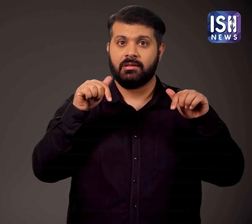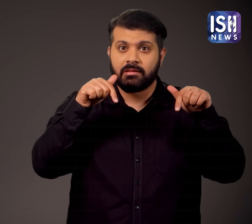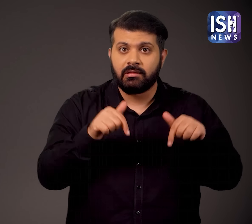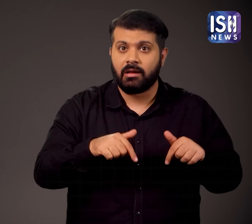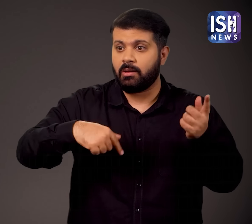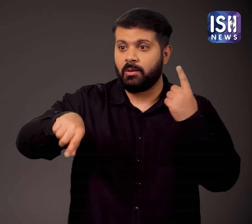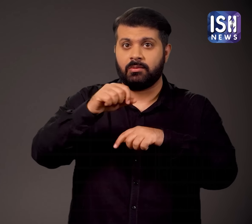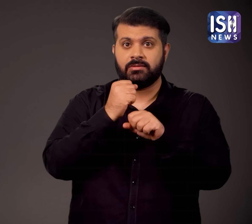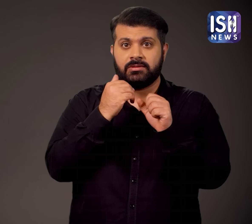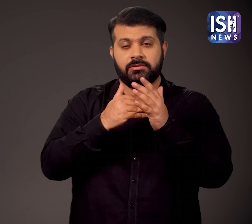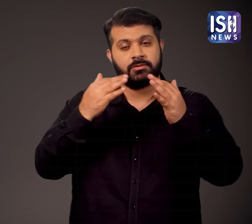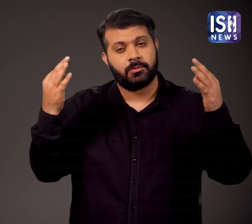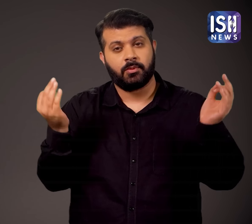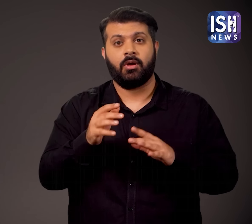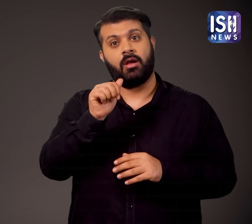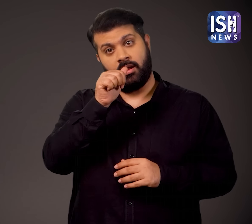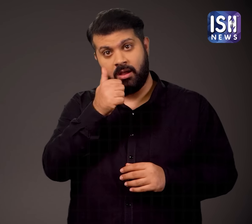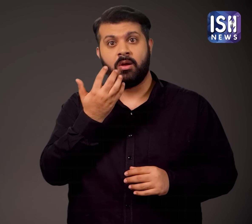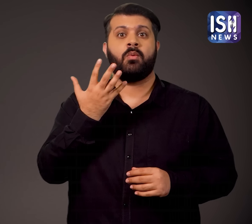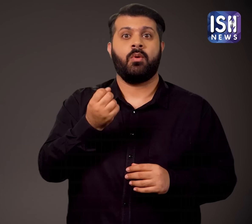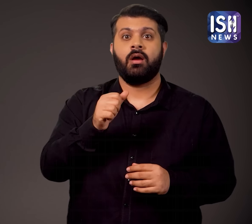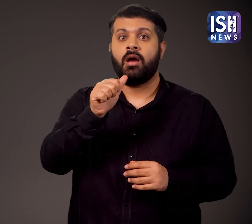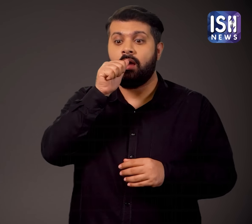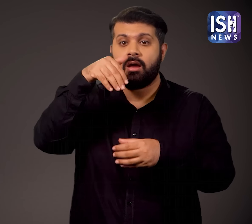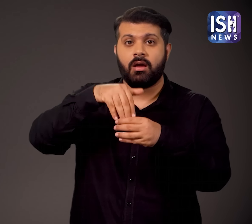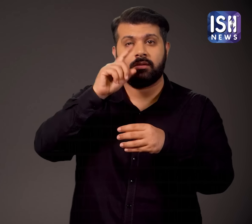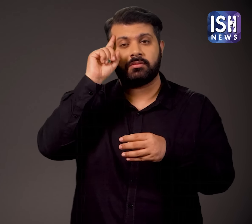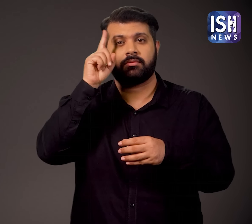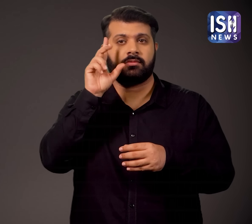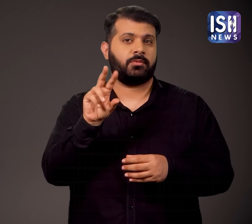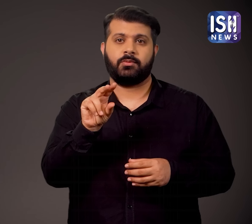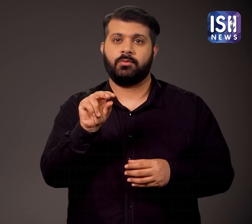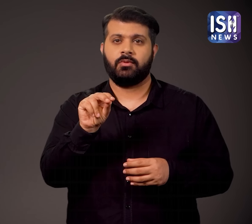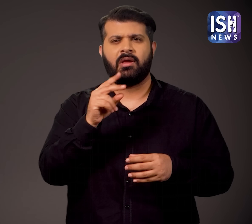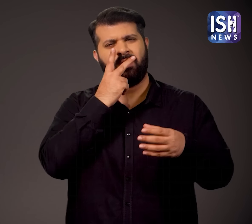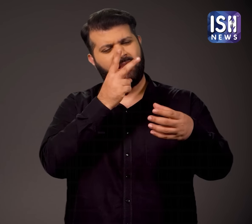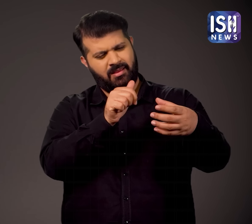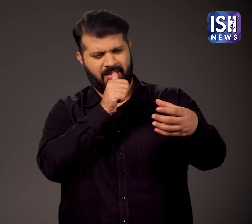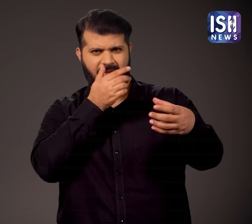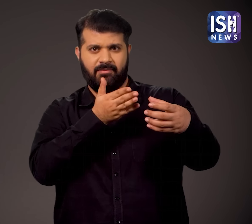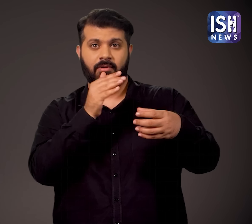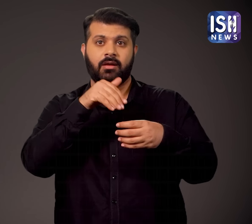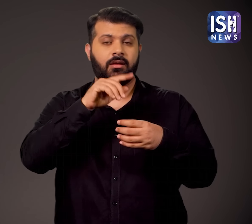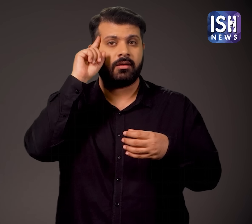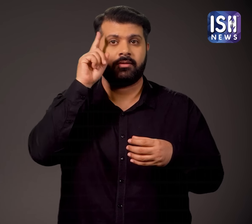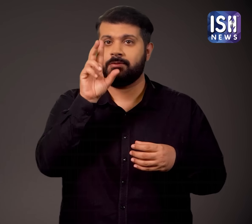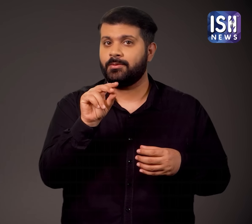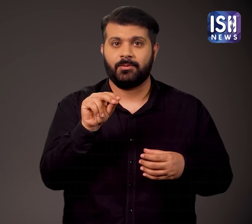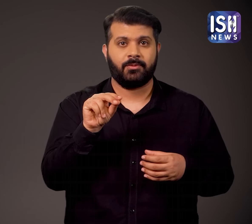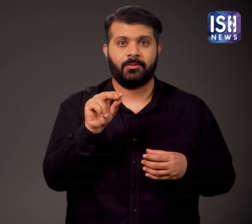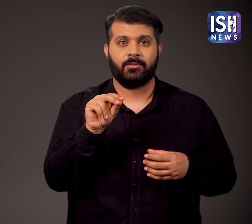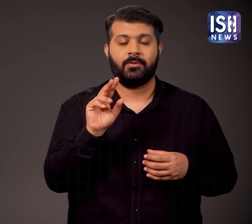Now, the young adults prefer new alcohol free options